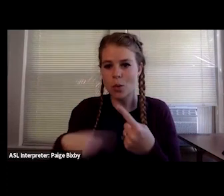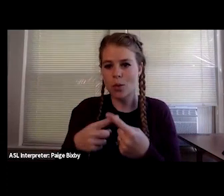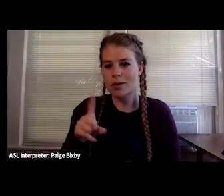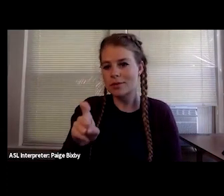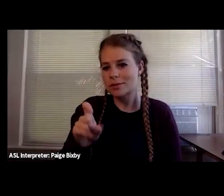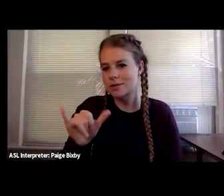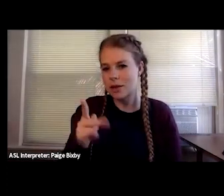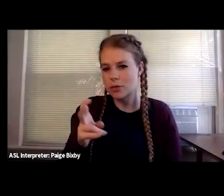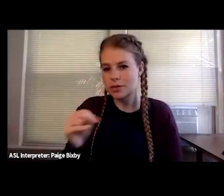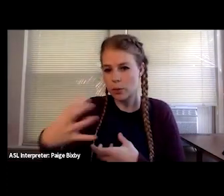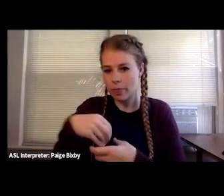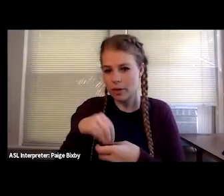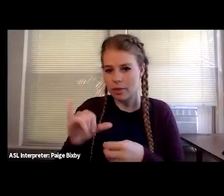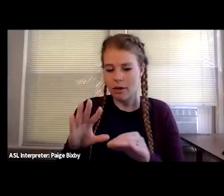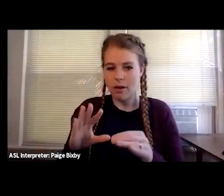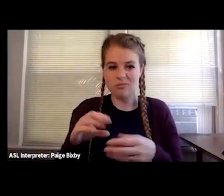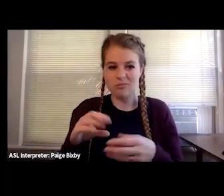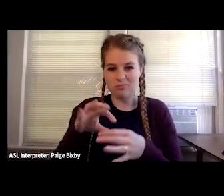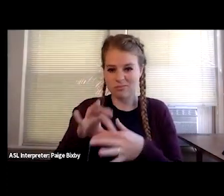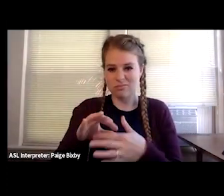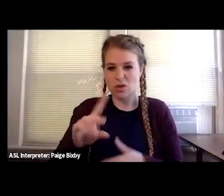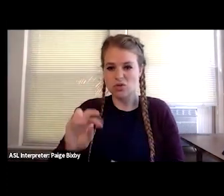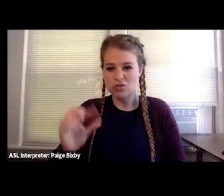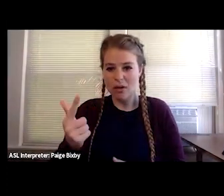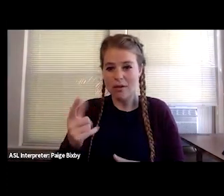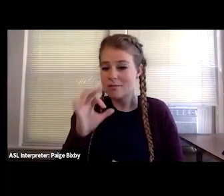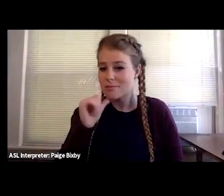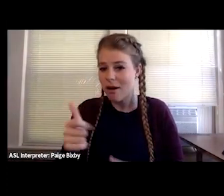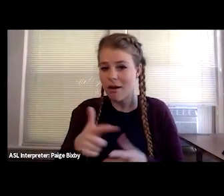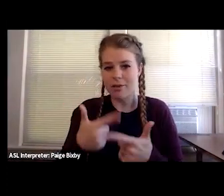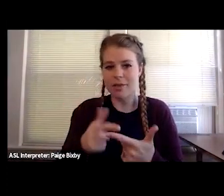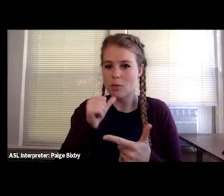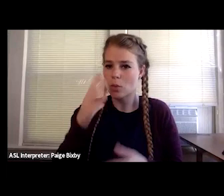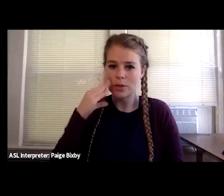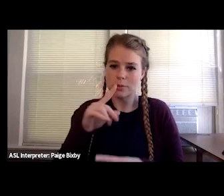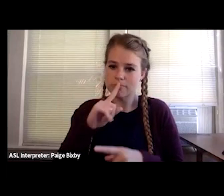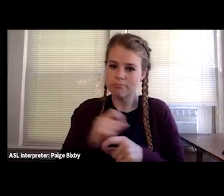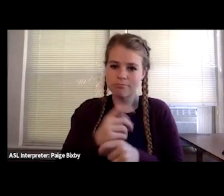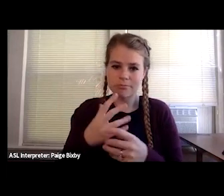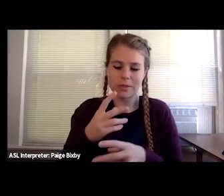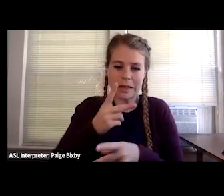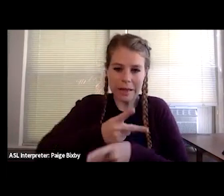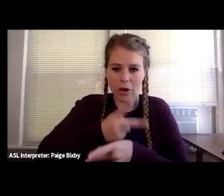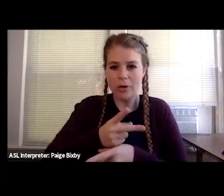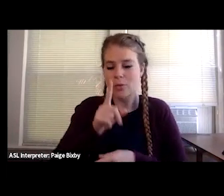is we really have to have this harm reduction framework, otherwise you're not gonna get the care that the person wants. And ultimately the patient needs to be the driver of their own healthcare.